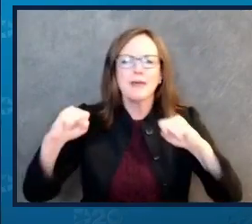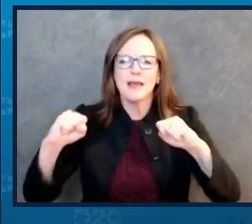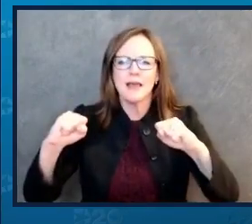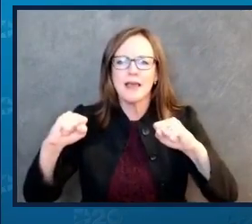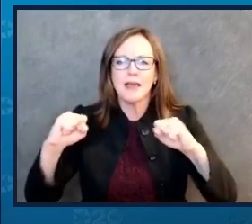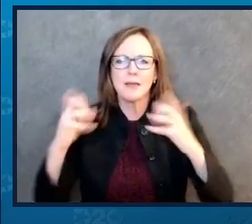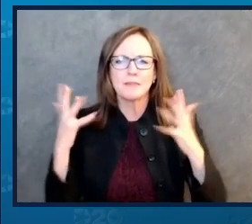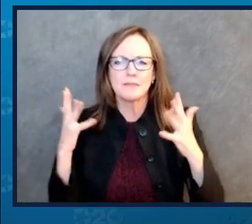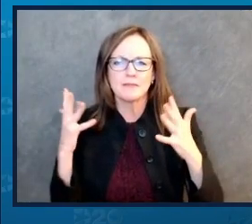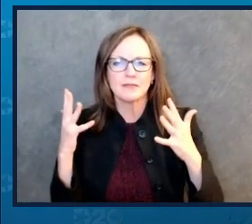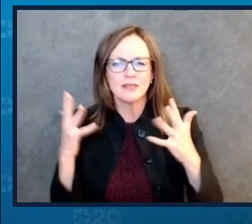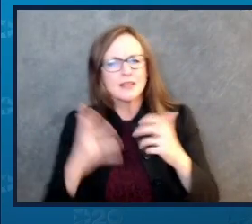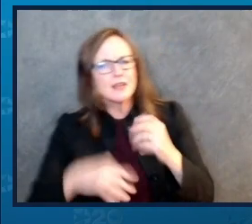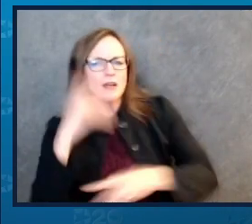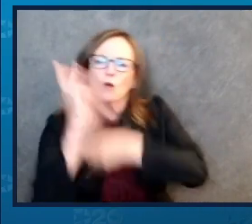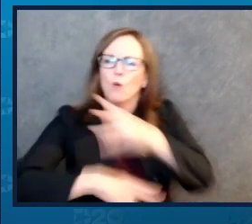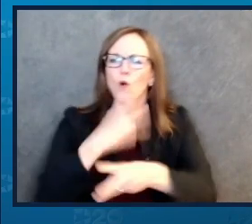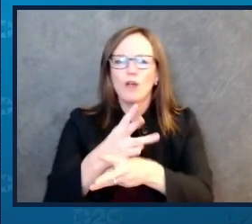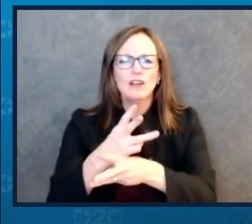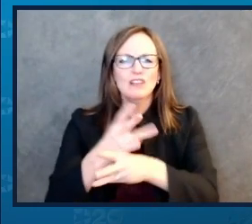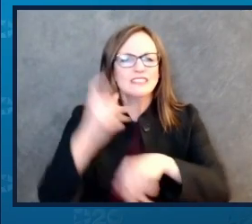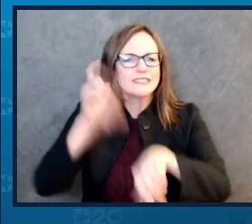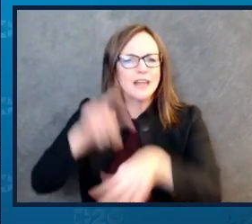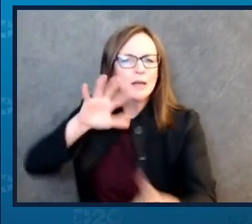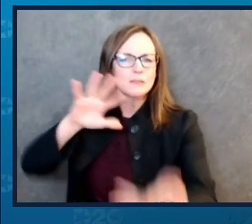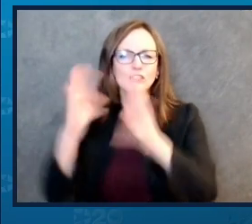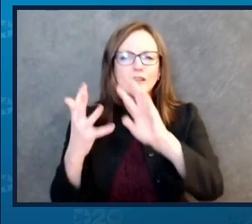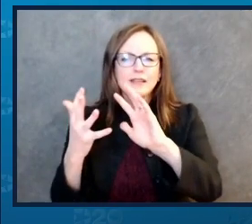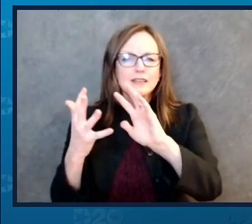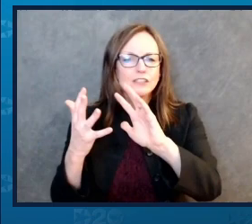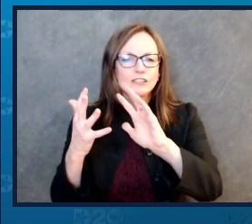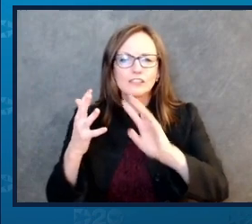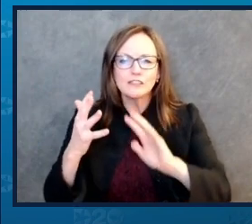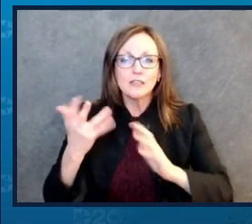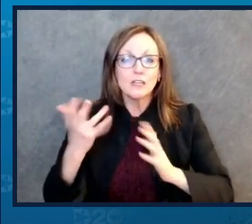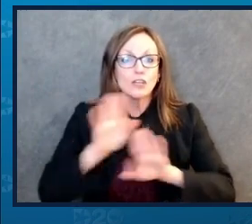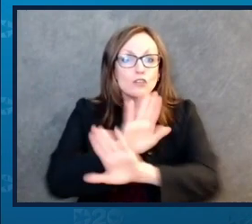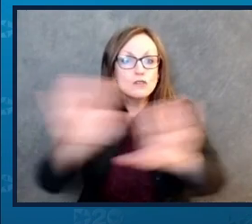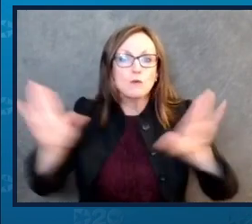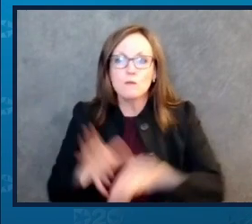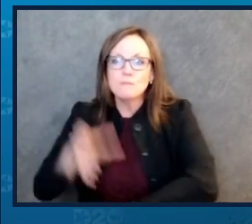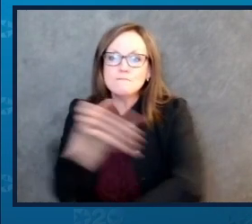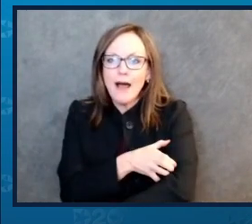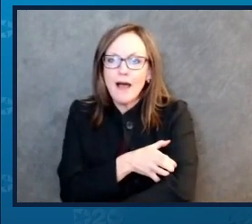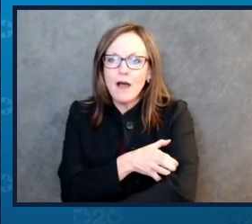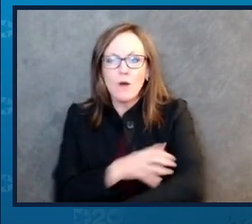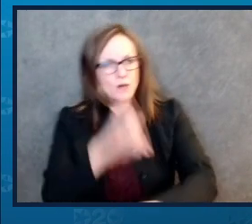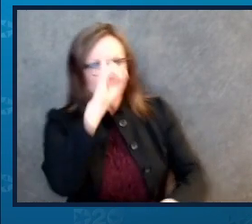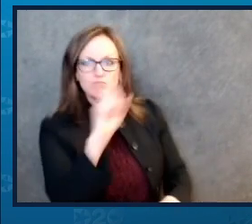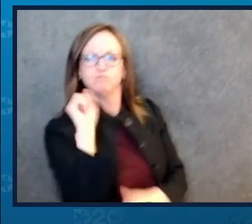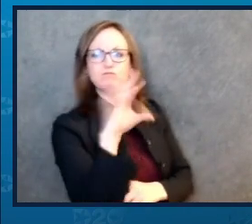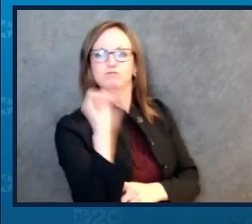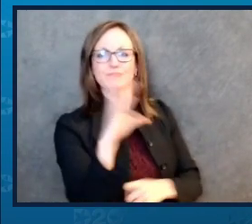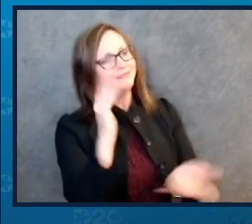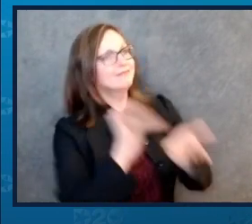THE WORLD, YOU NEED TO CHANGE